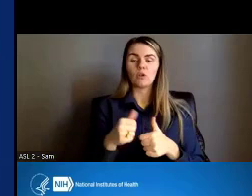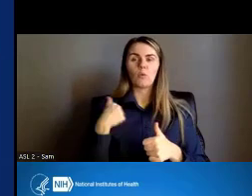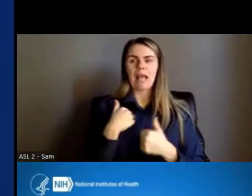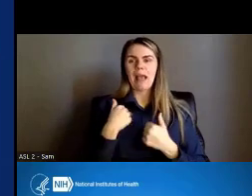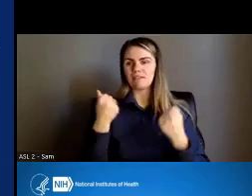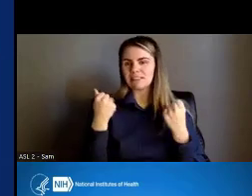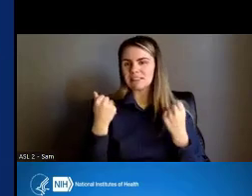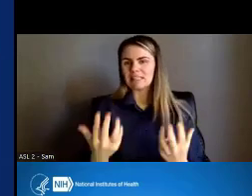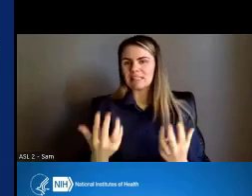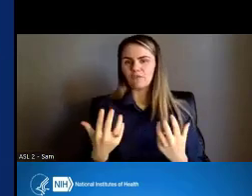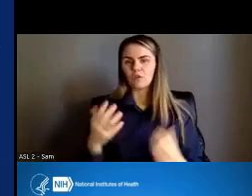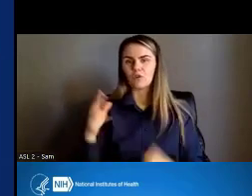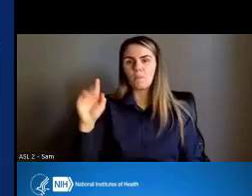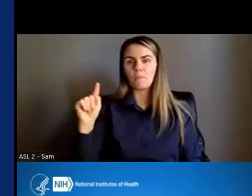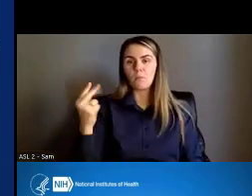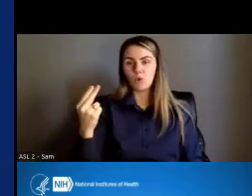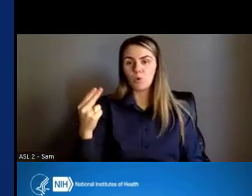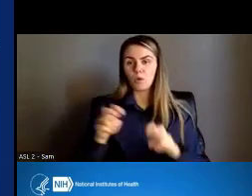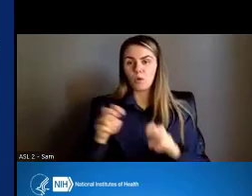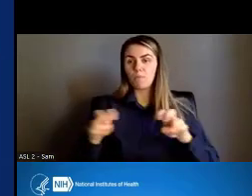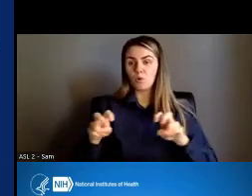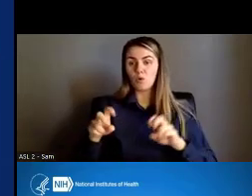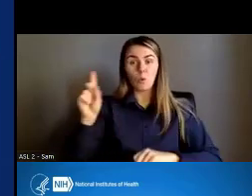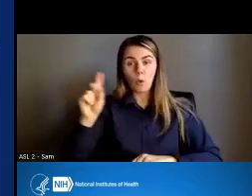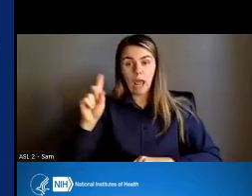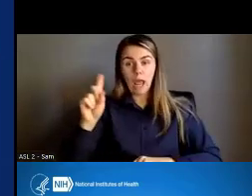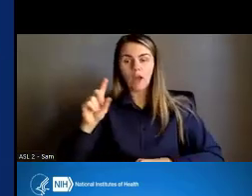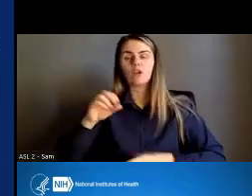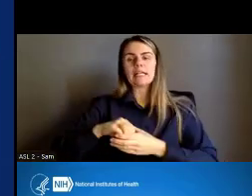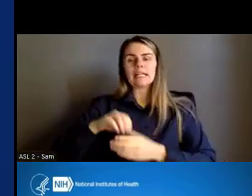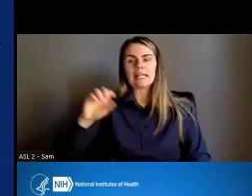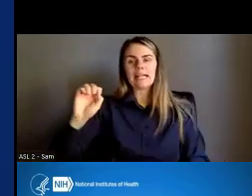that are in the exhibit hall in the central resource room